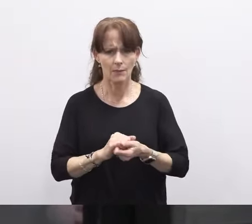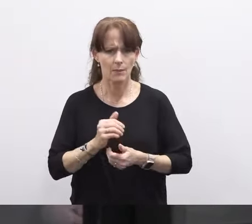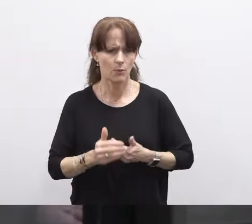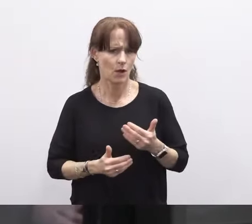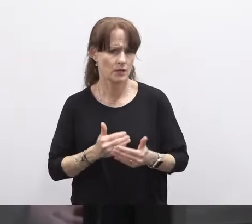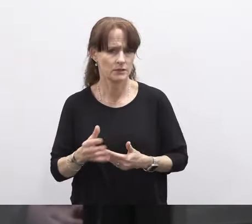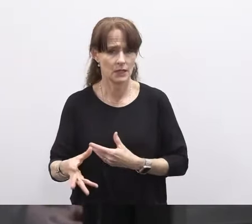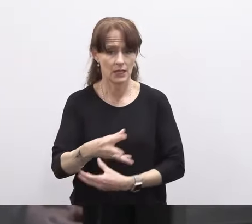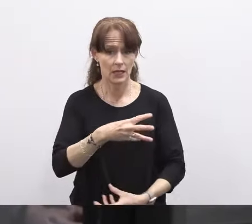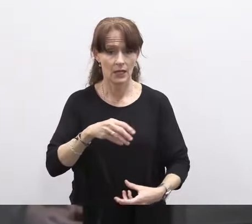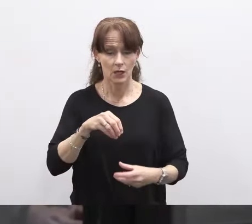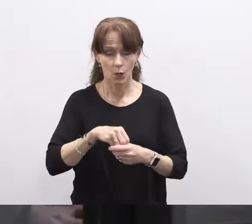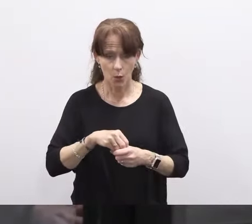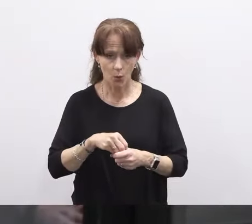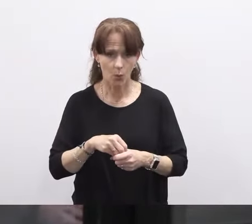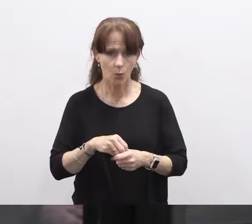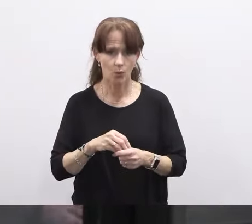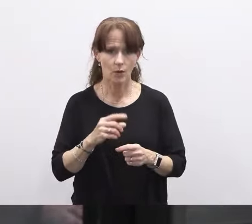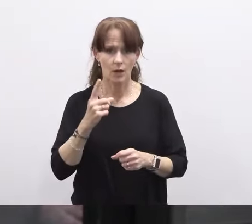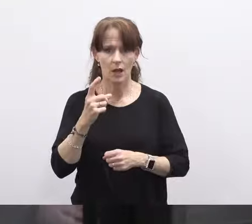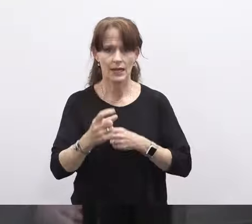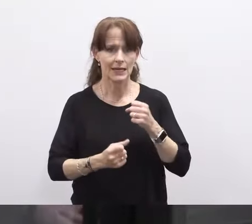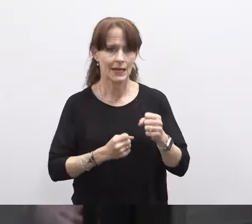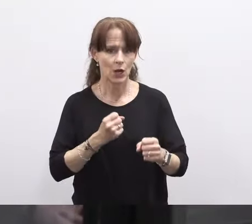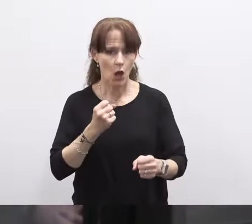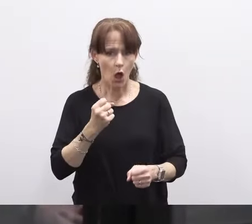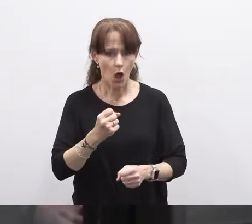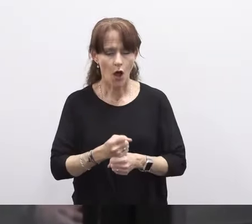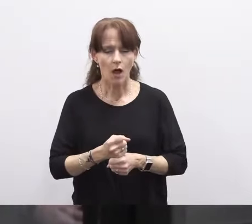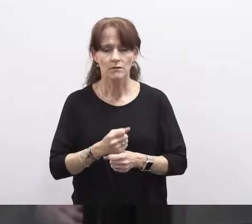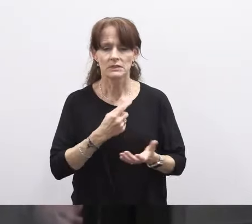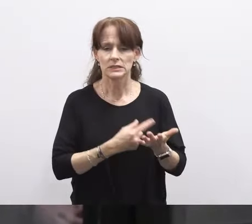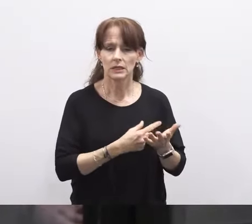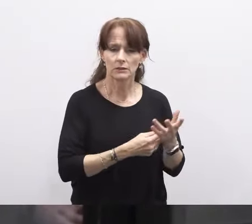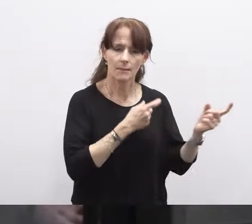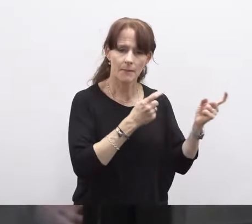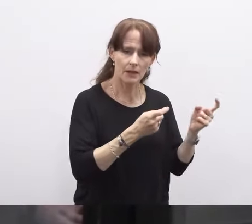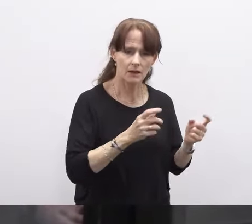that includes kind of a year long process of discussion with management, your audit committee,